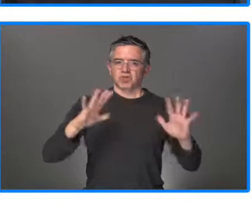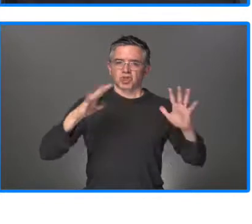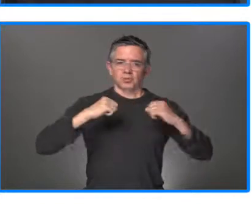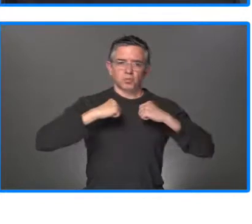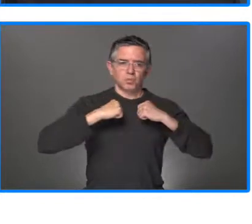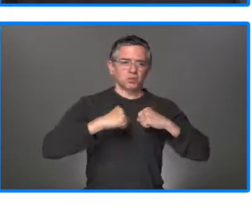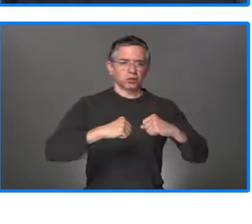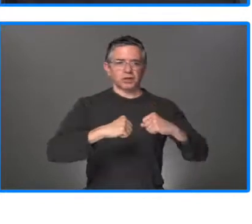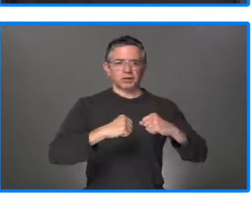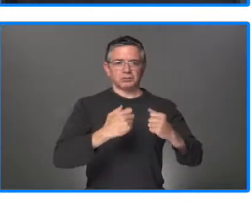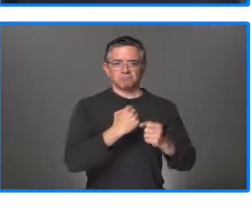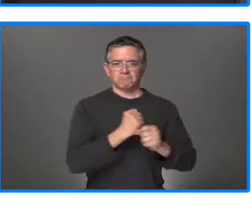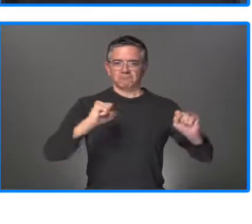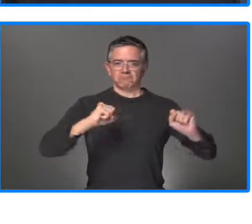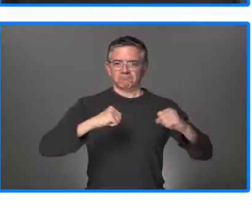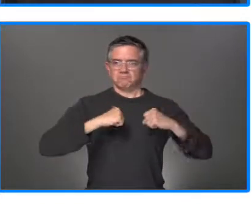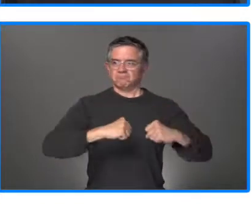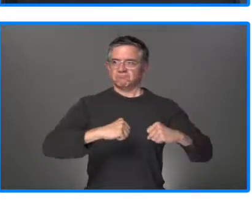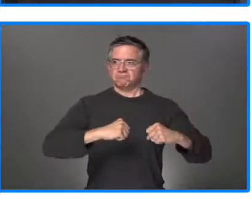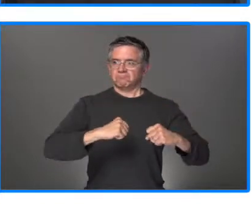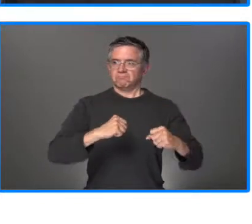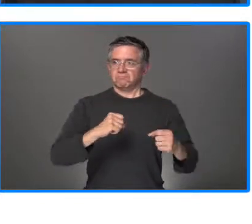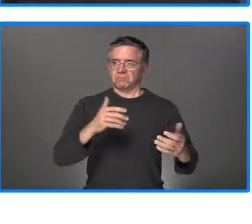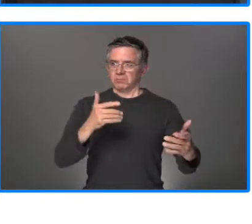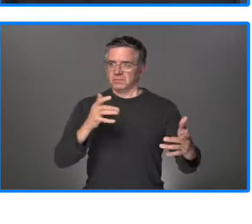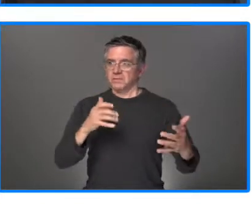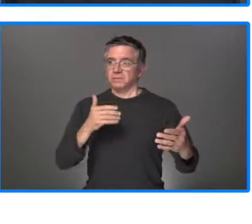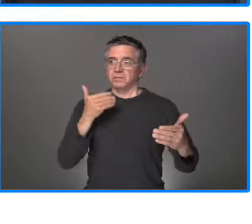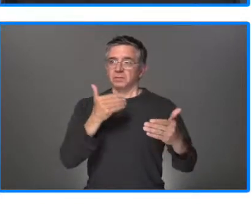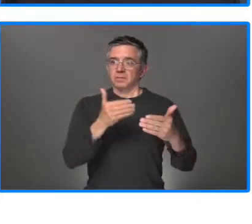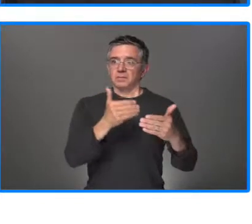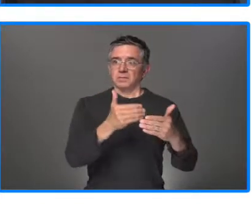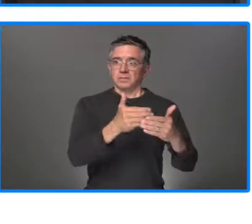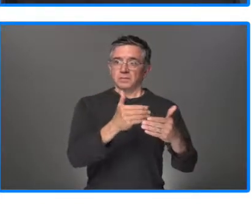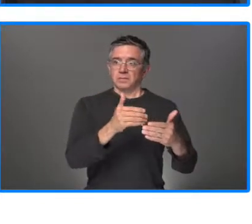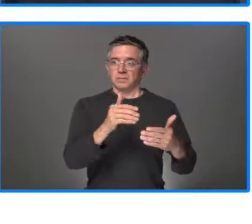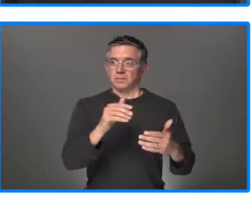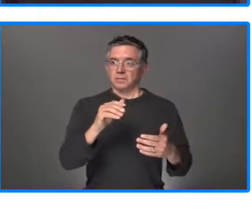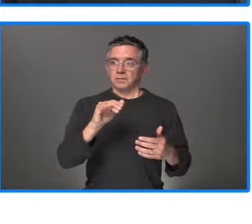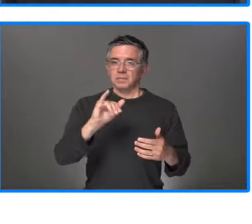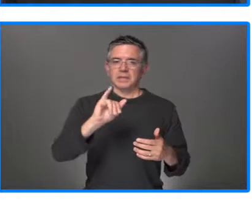to getting to community immunity. Here, we're looking at the total population,